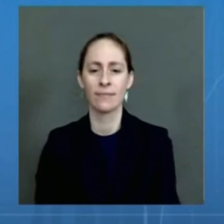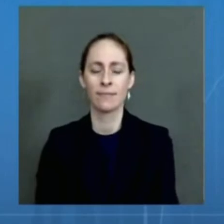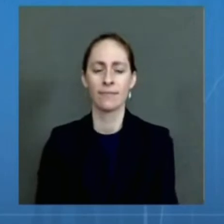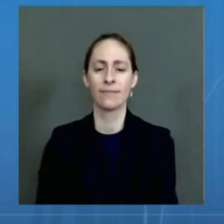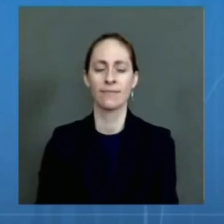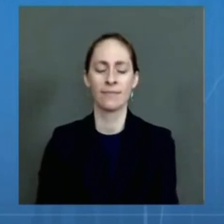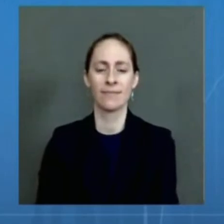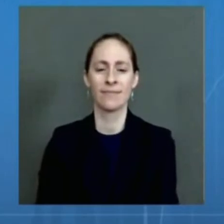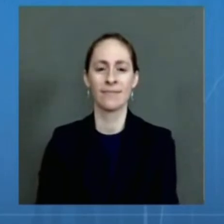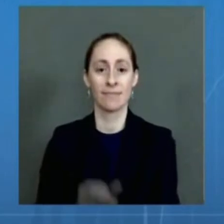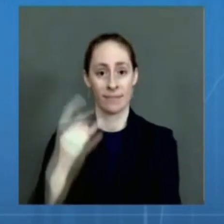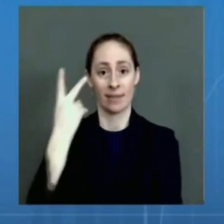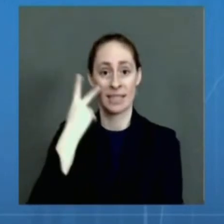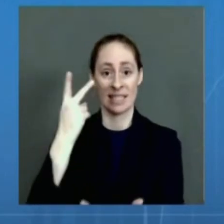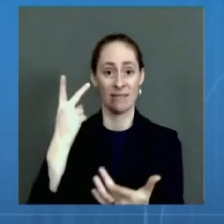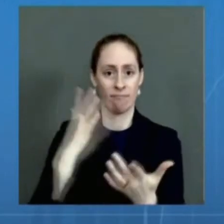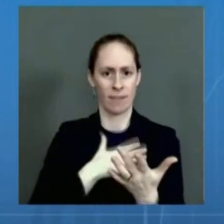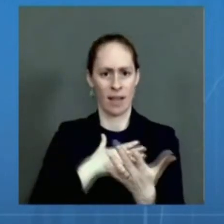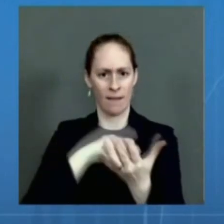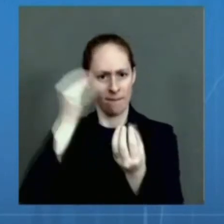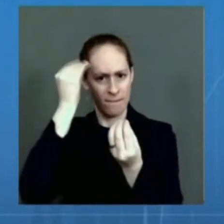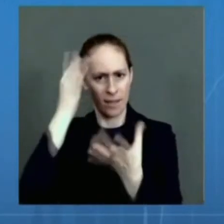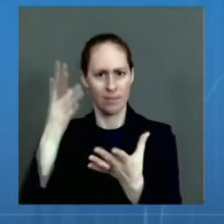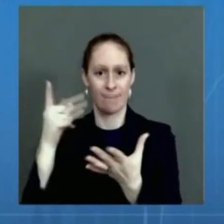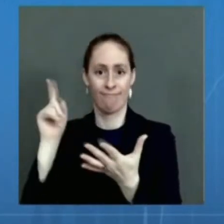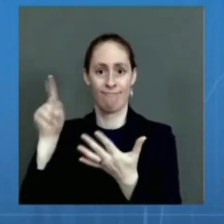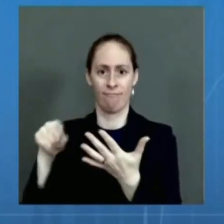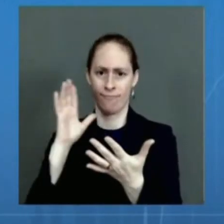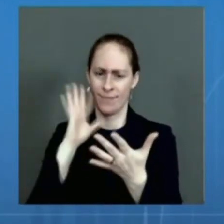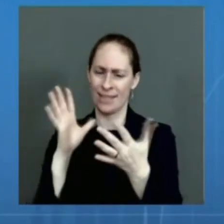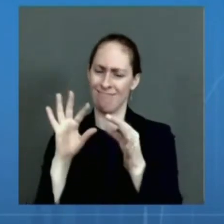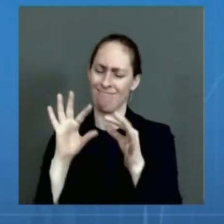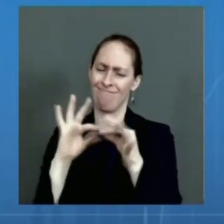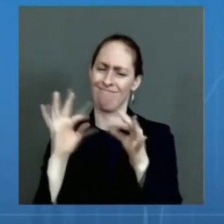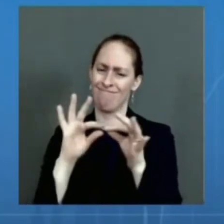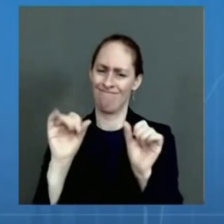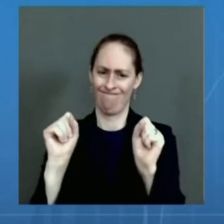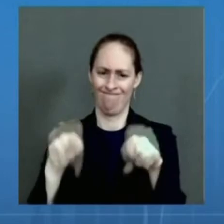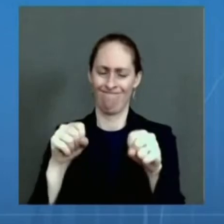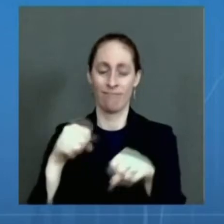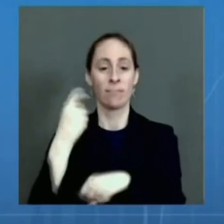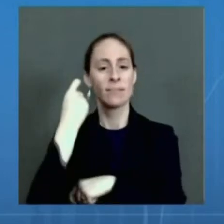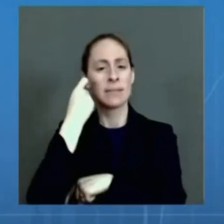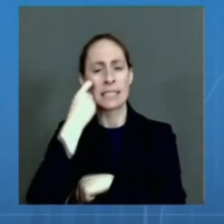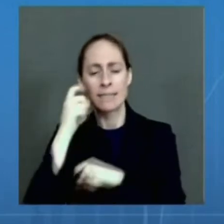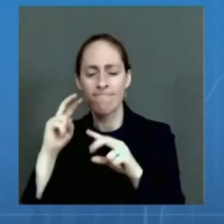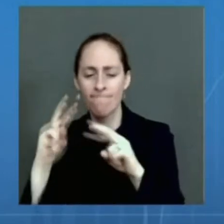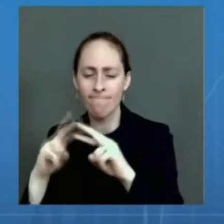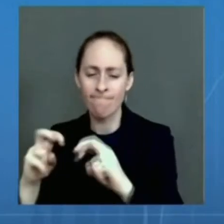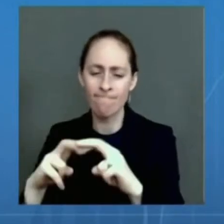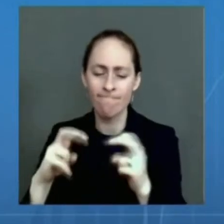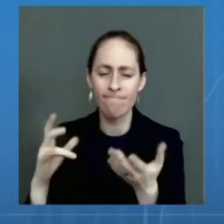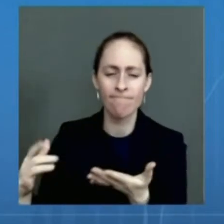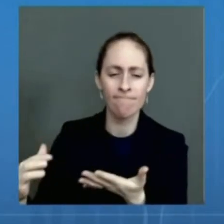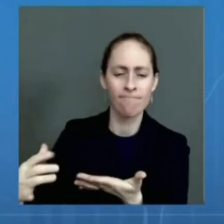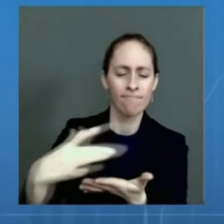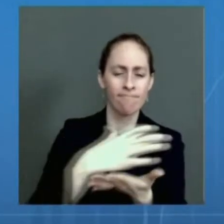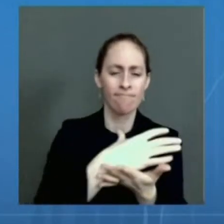LET'S TAKE A LOOK AT SOME OF THE DATA THAT FORTIFIES WHAT I JUST SAID.